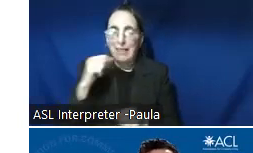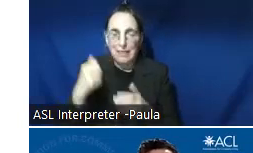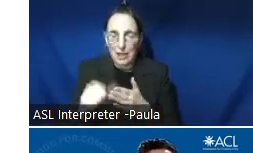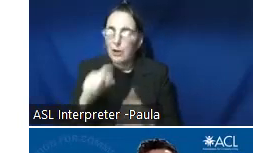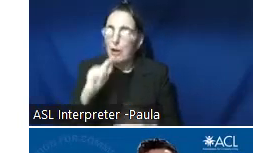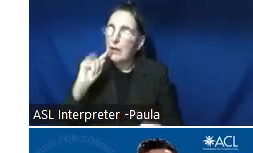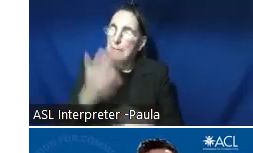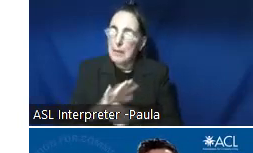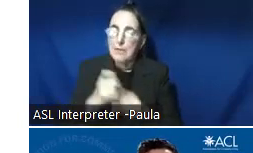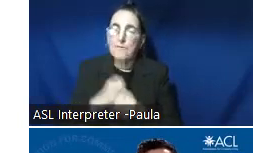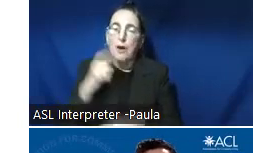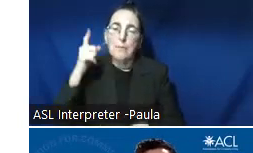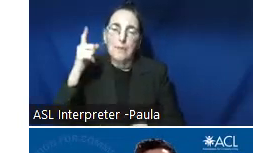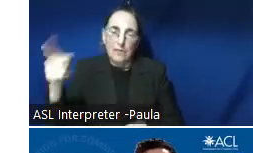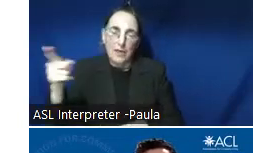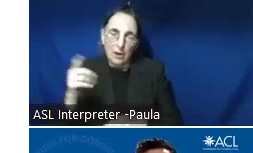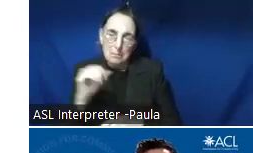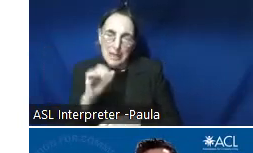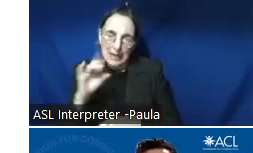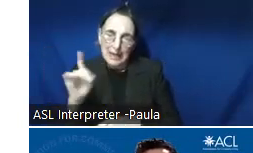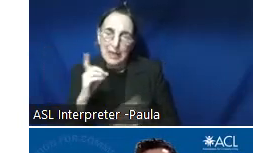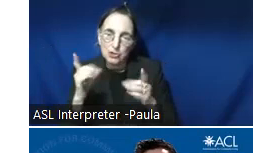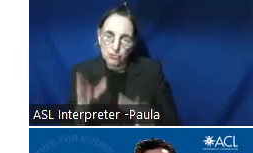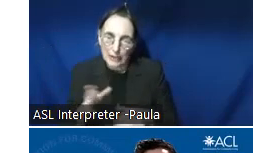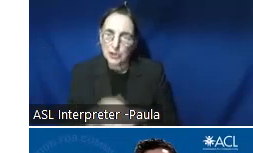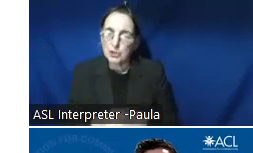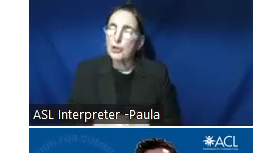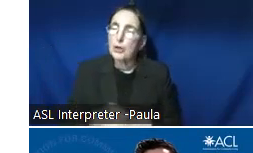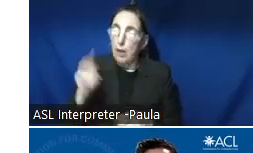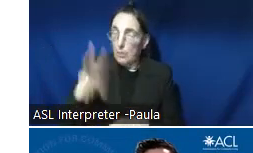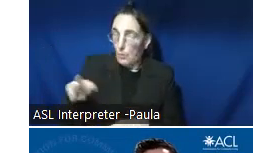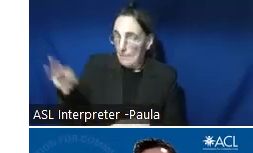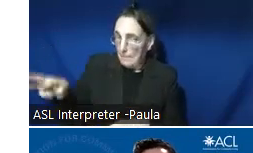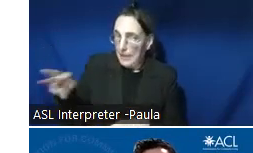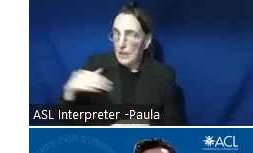document on the accelerator webpage provides a list of example organizations that should be considered as